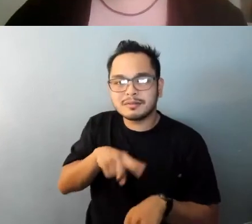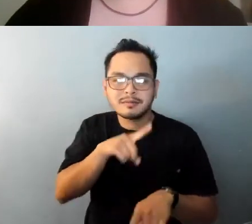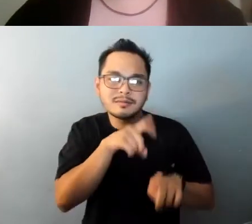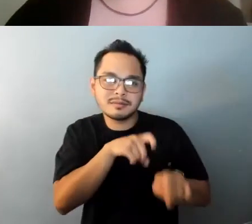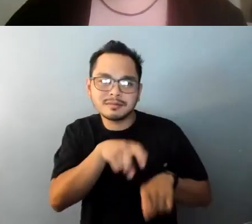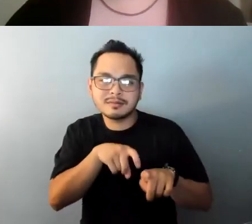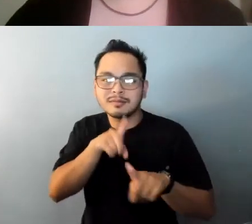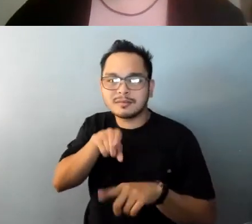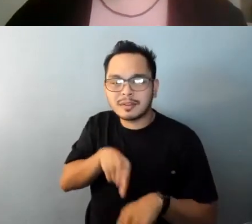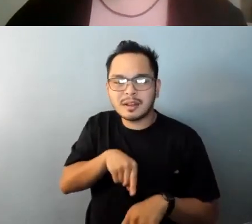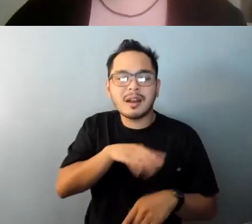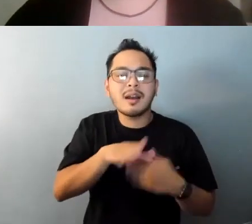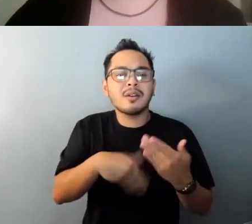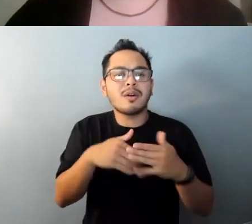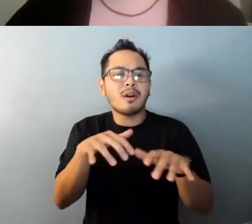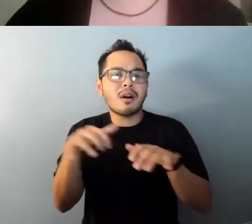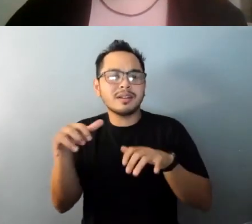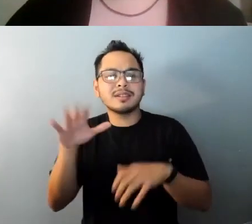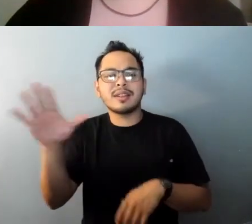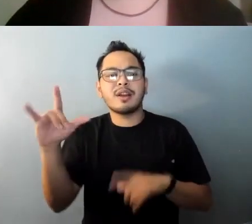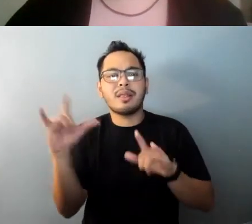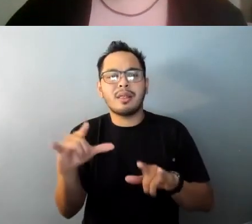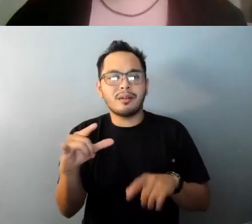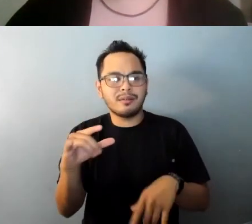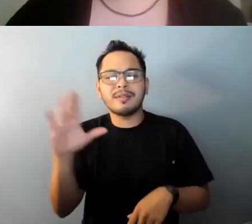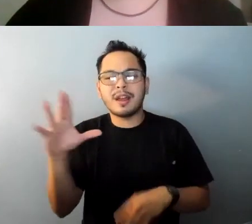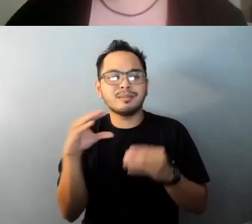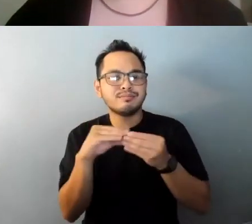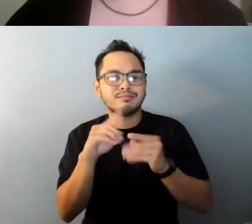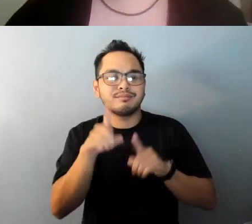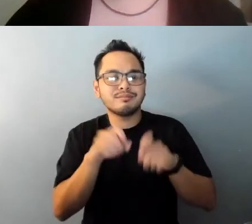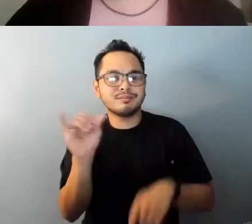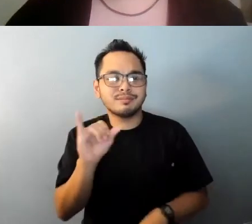well for the incredible questions that you submitted. I want to thank everybody again,